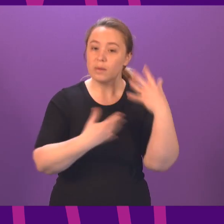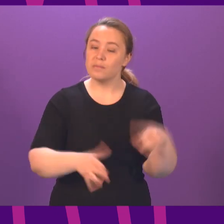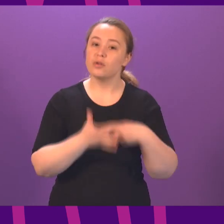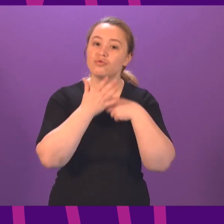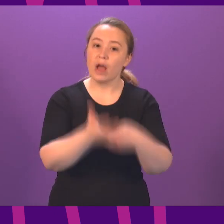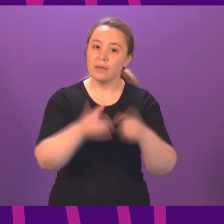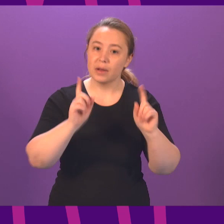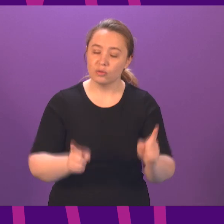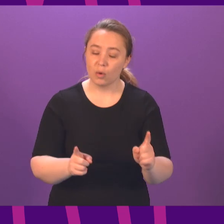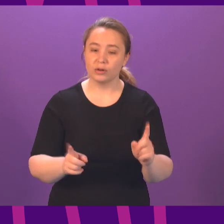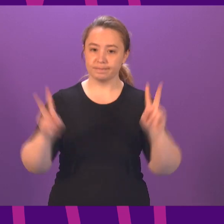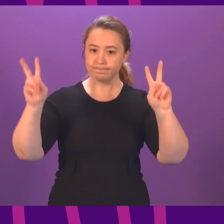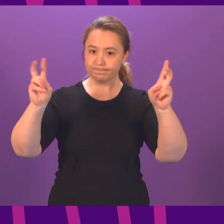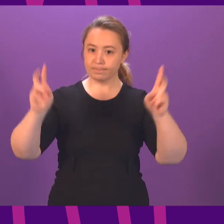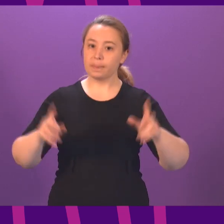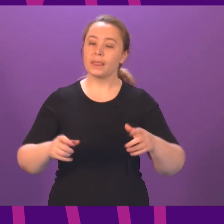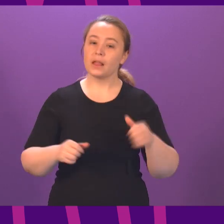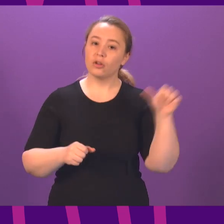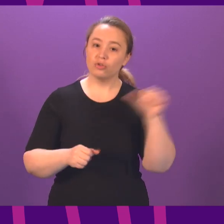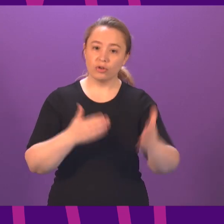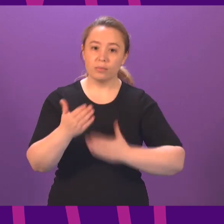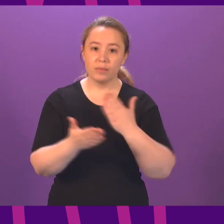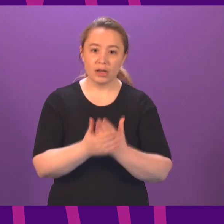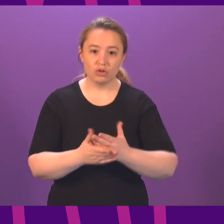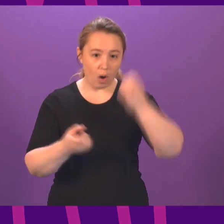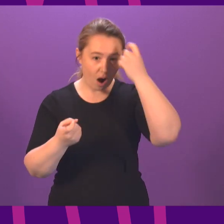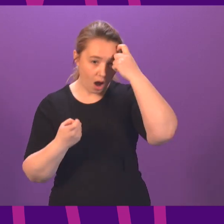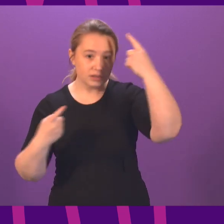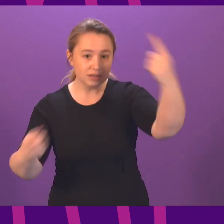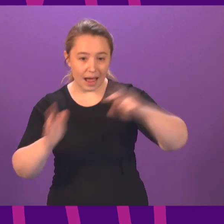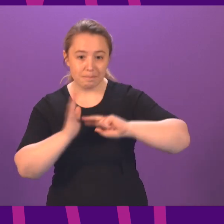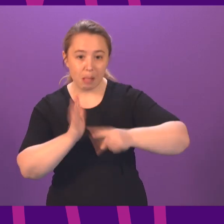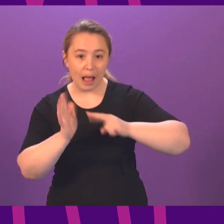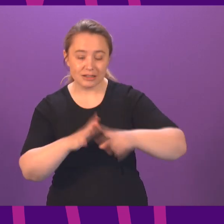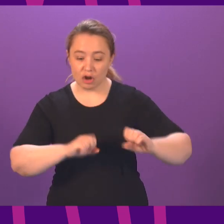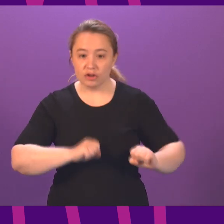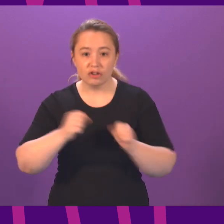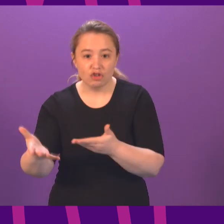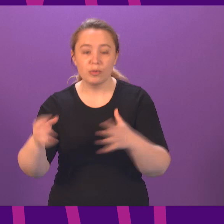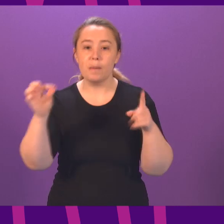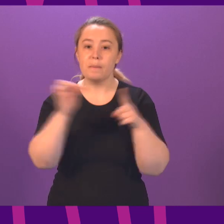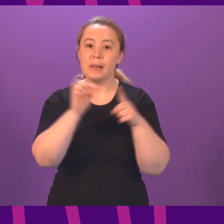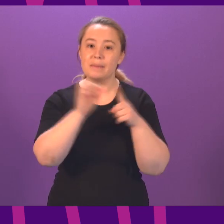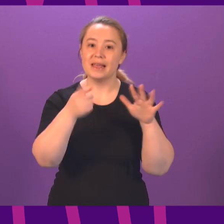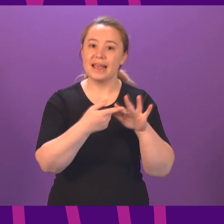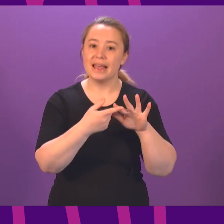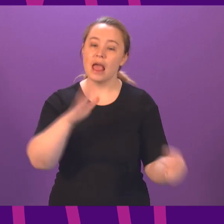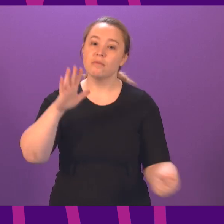“Ensure a wide understanding of plans for distribution of PPE and prioritisation of